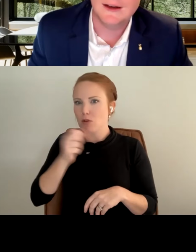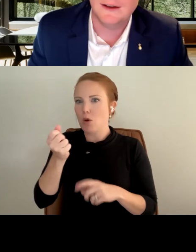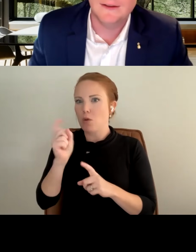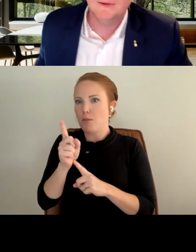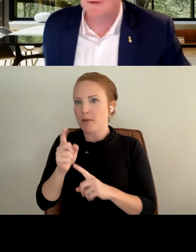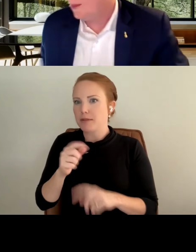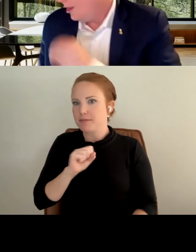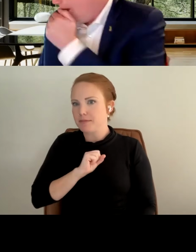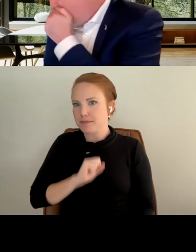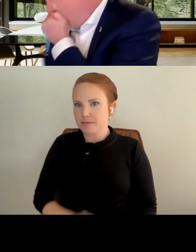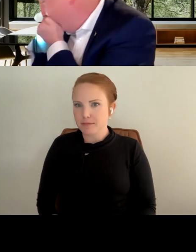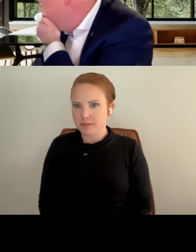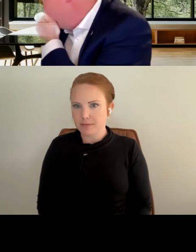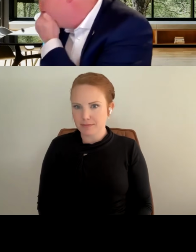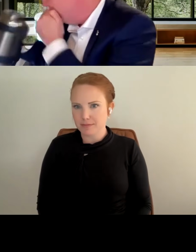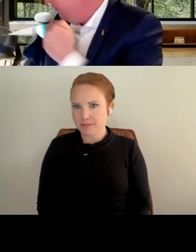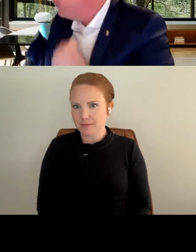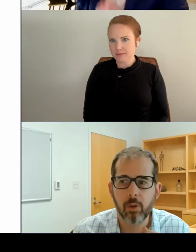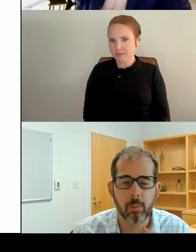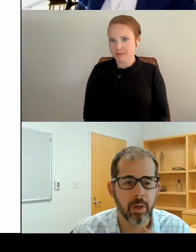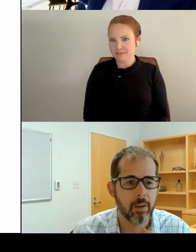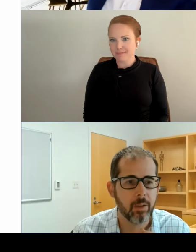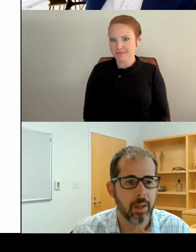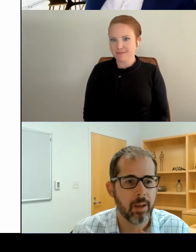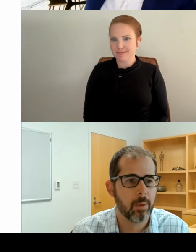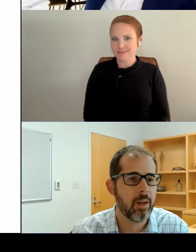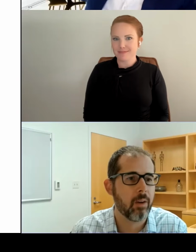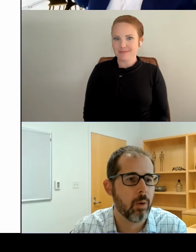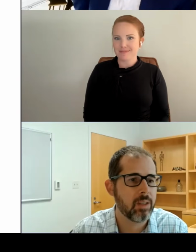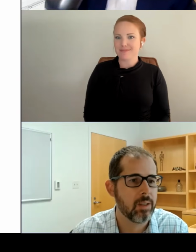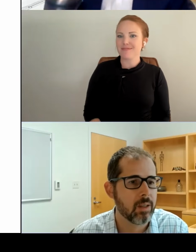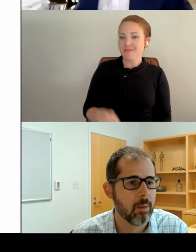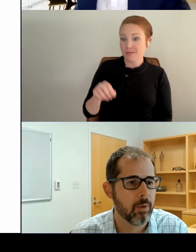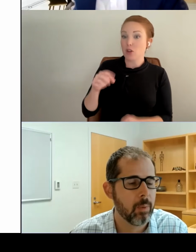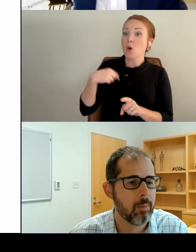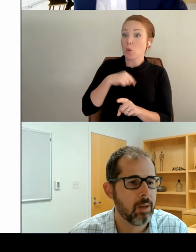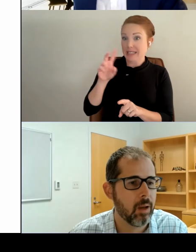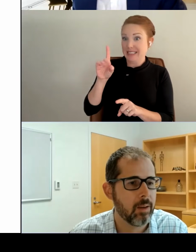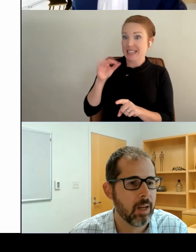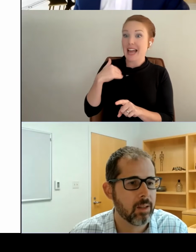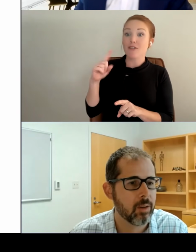[Jonathan]: Corbb, while you're doing that, we did have a question just come through. Maybe you can answer